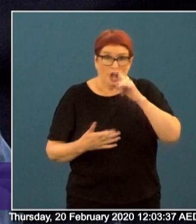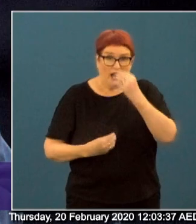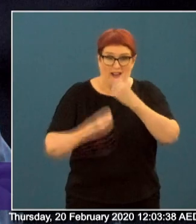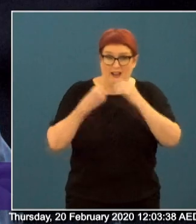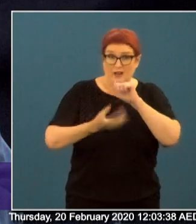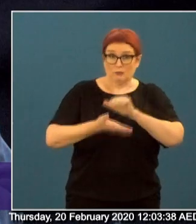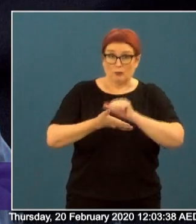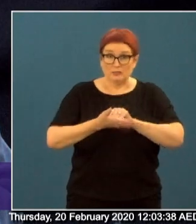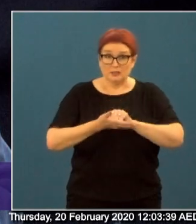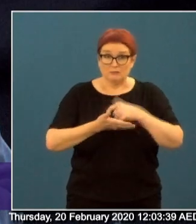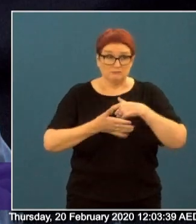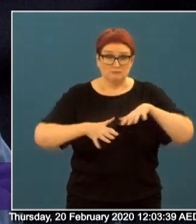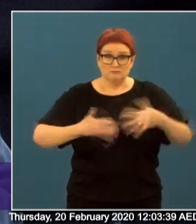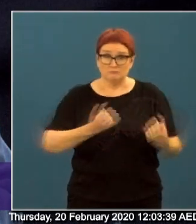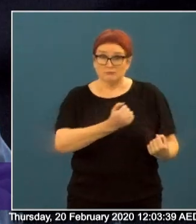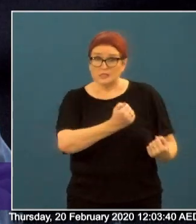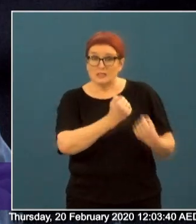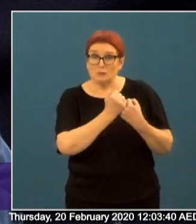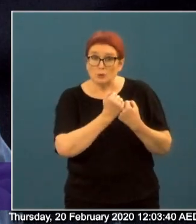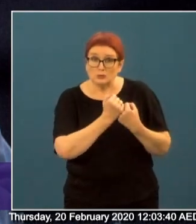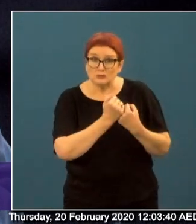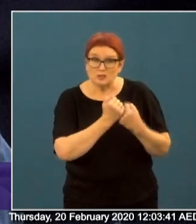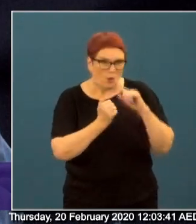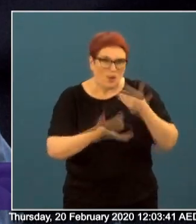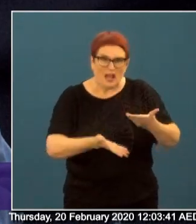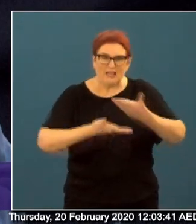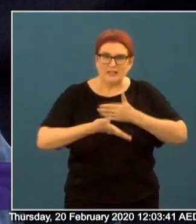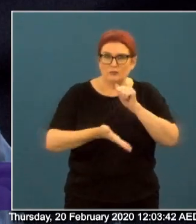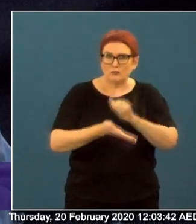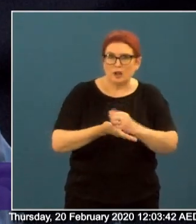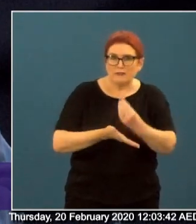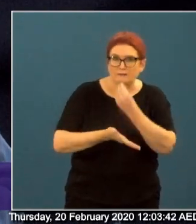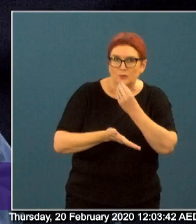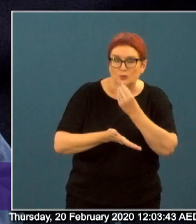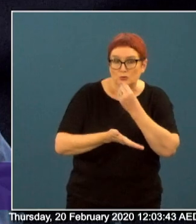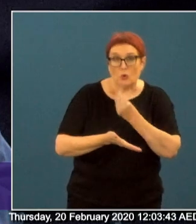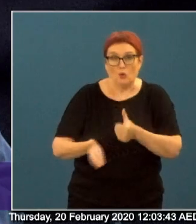manage your feeding with the appropriate diet, firstly, the appropriate assessment of the problem